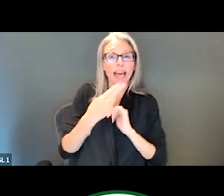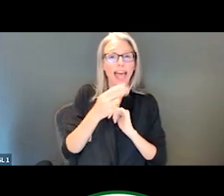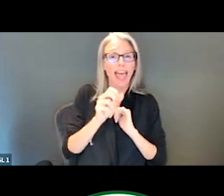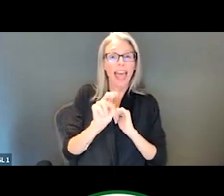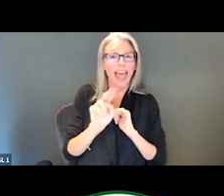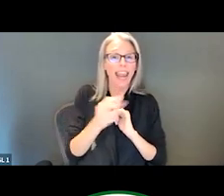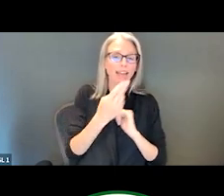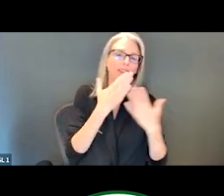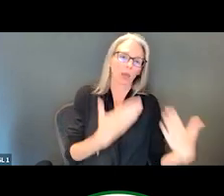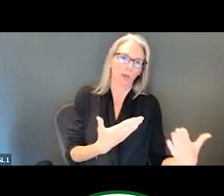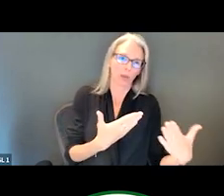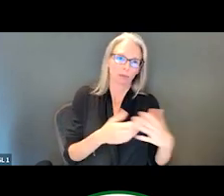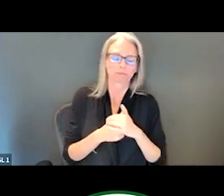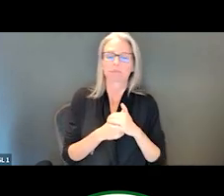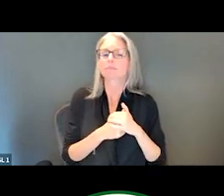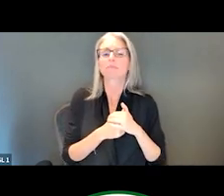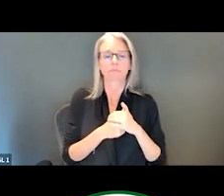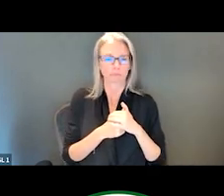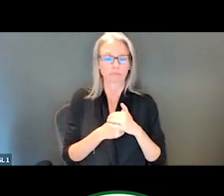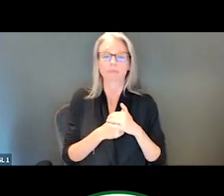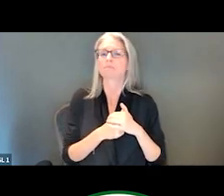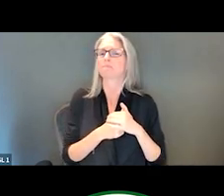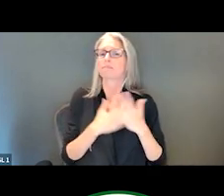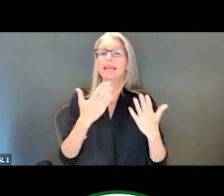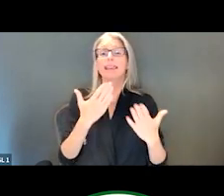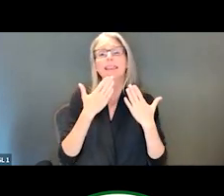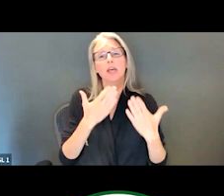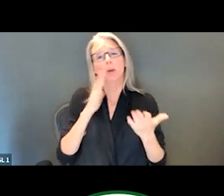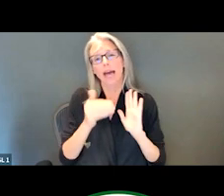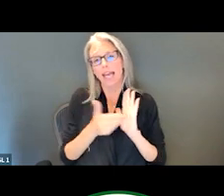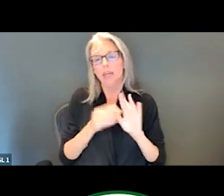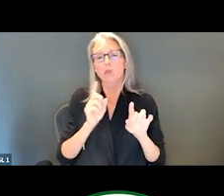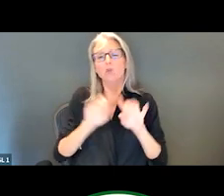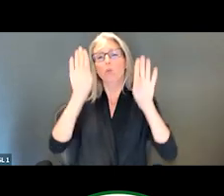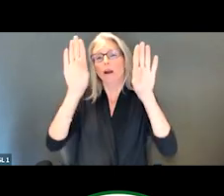I think I speak both personally and for the team when I say it is truly being an honor